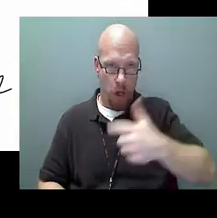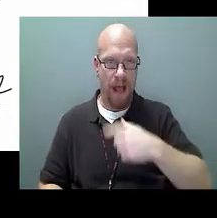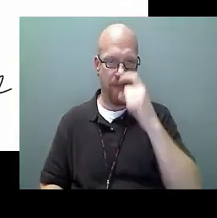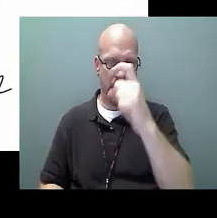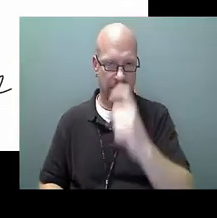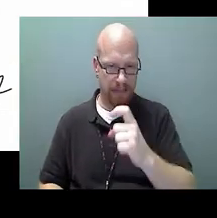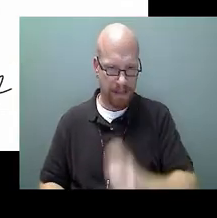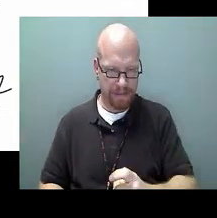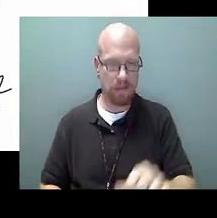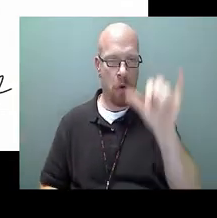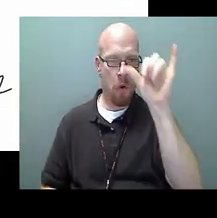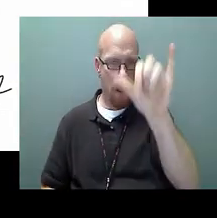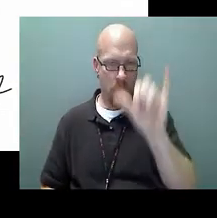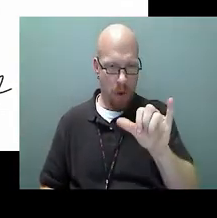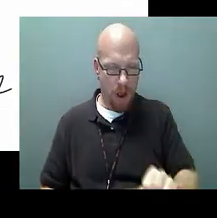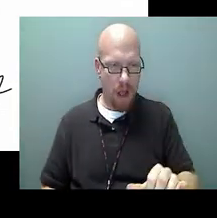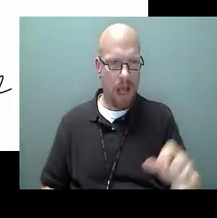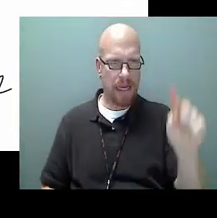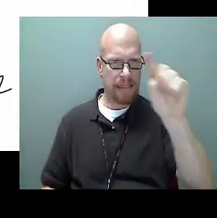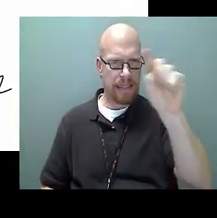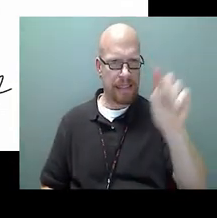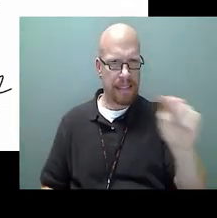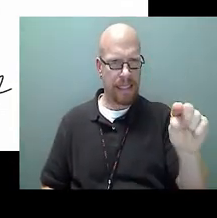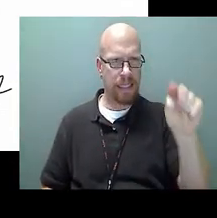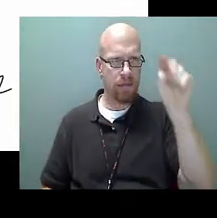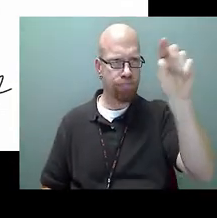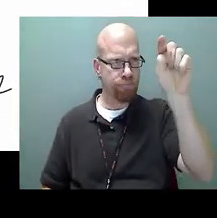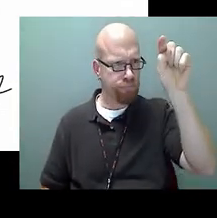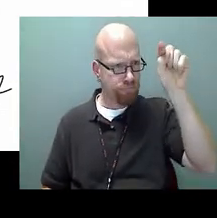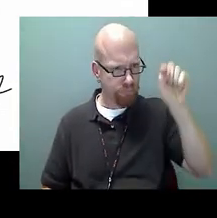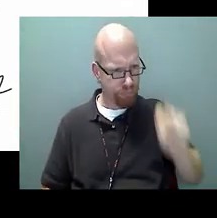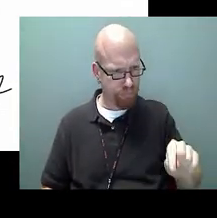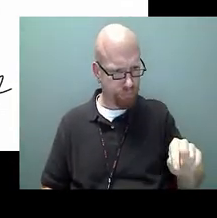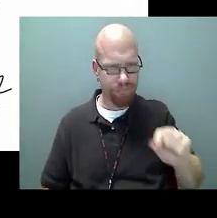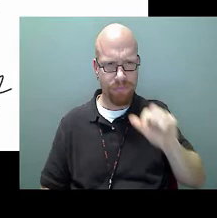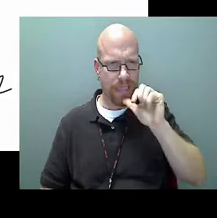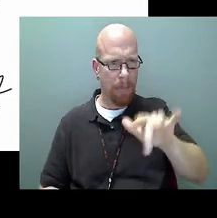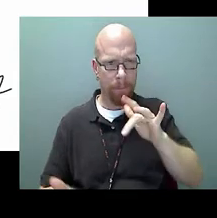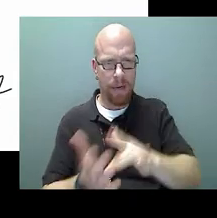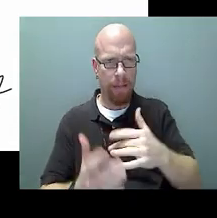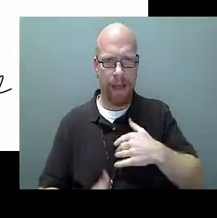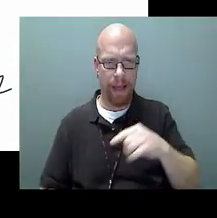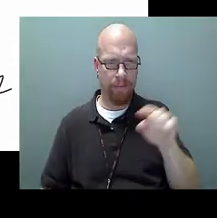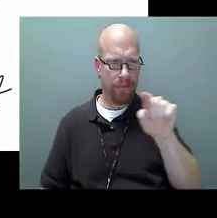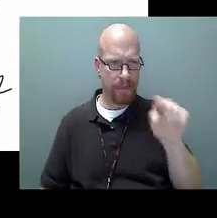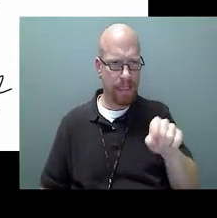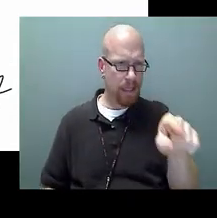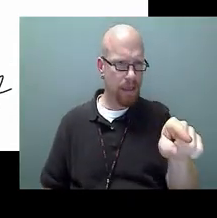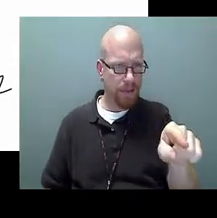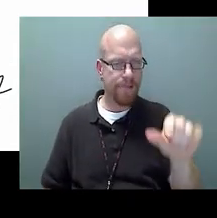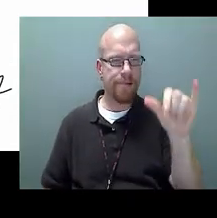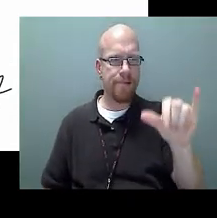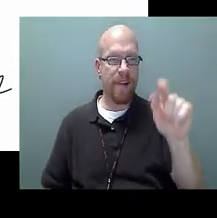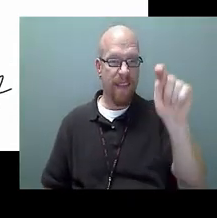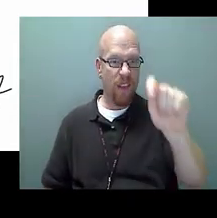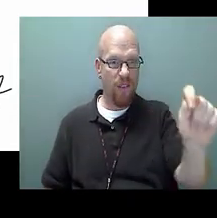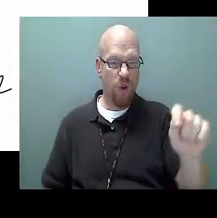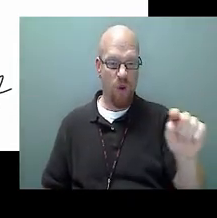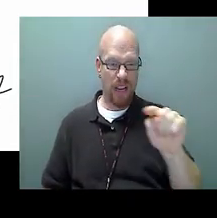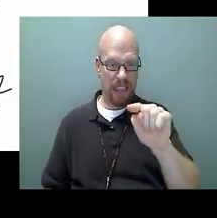Now, as you can see, I wrote my variables with the Xs in one row, the Ys in one column and Zs in one column.